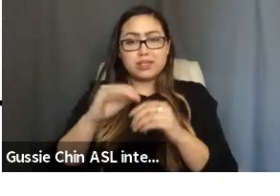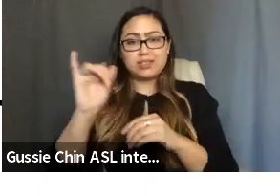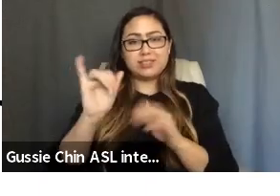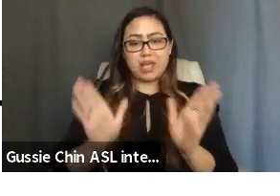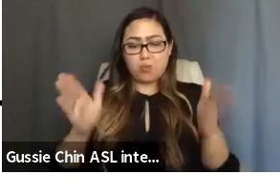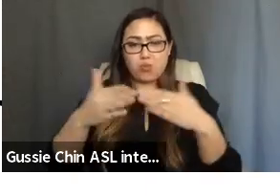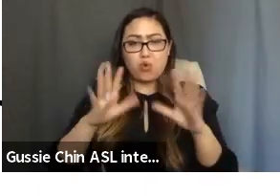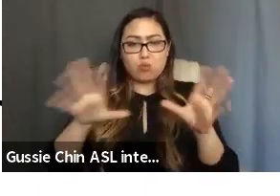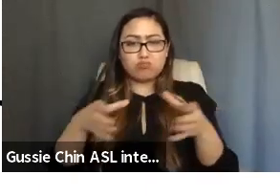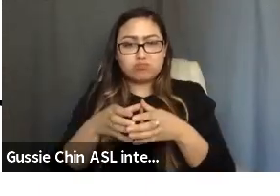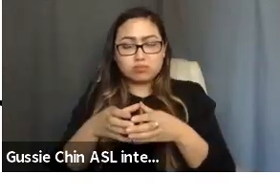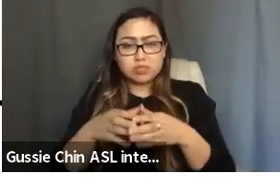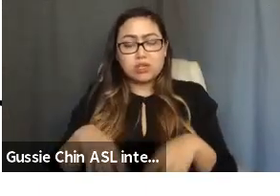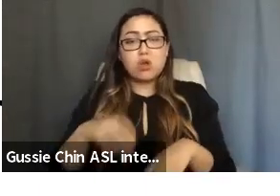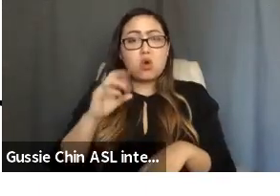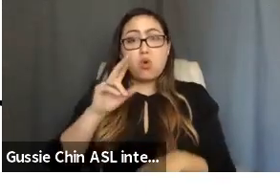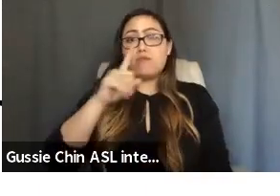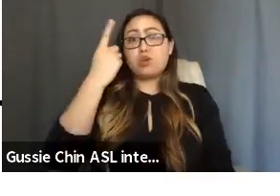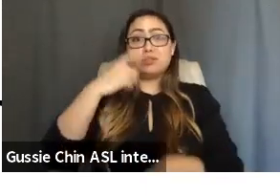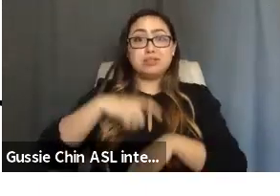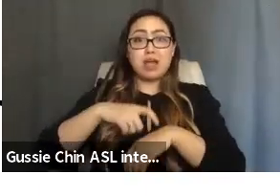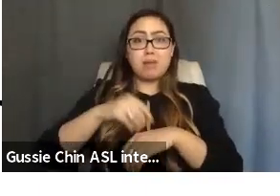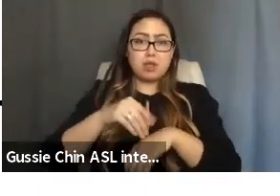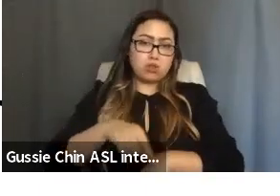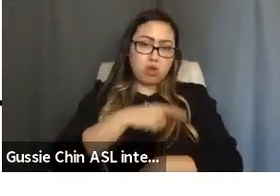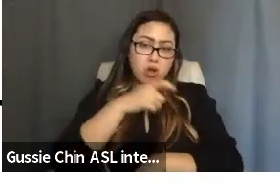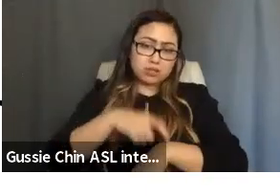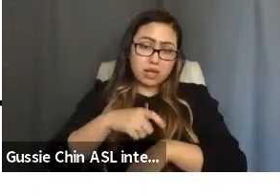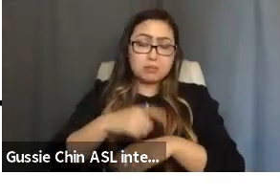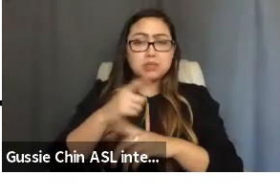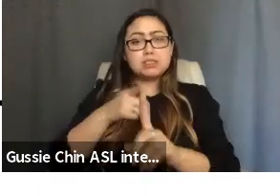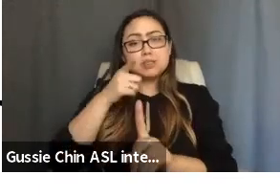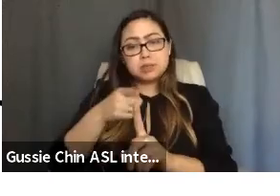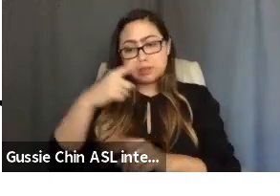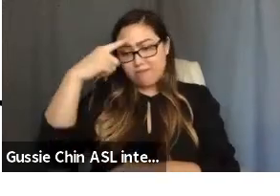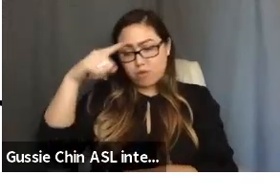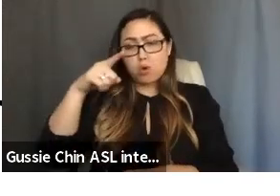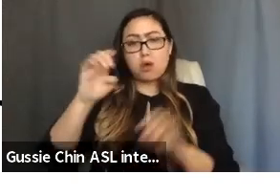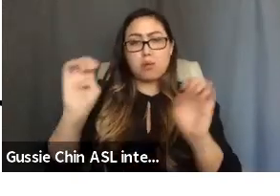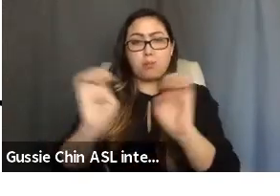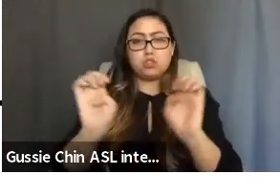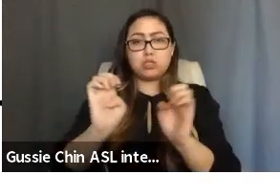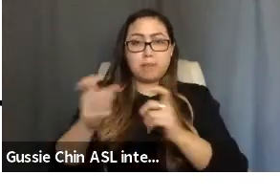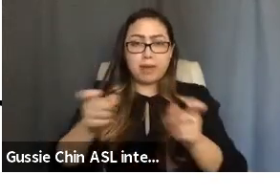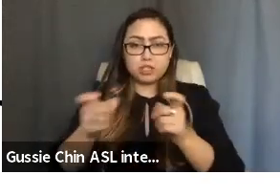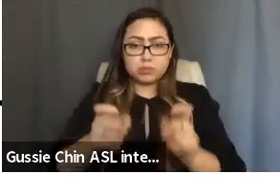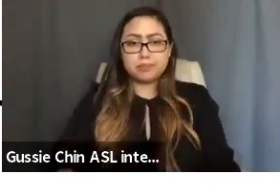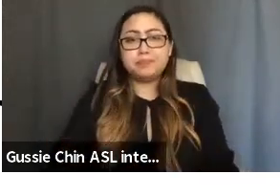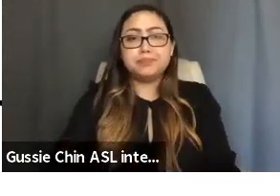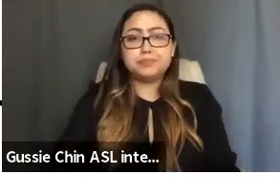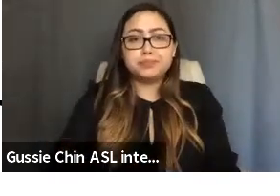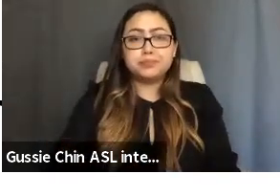or the first time in a long time, specifically around emergency management. Many times is that